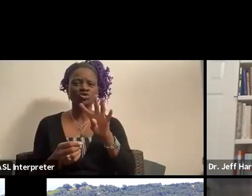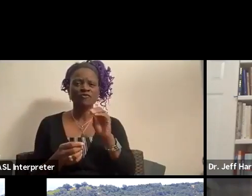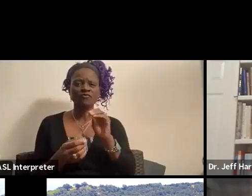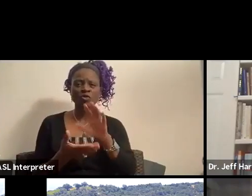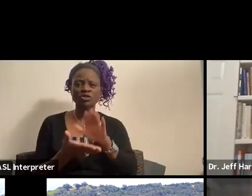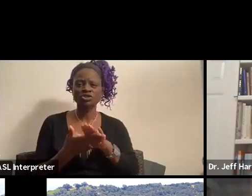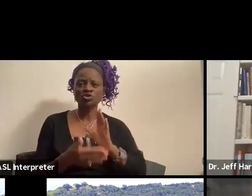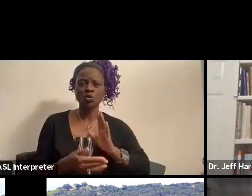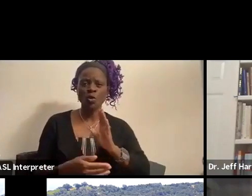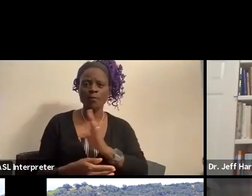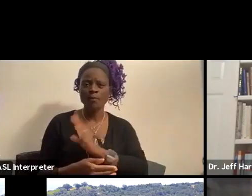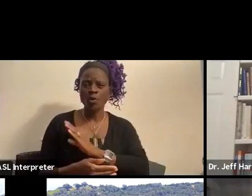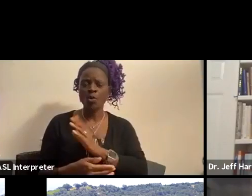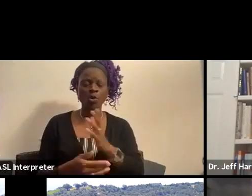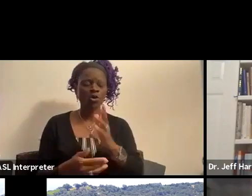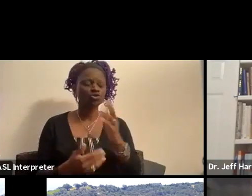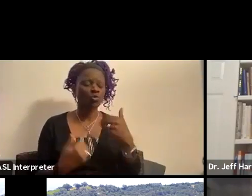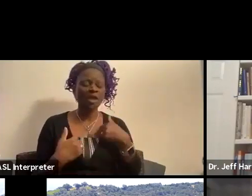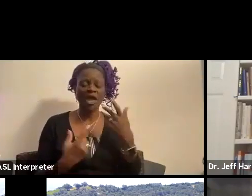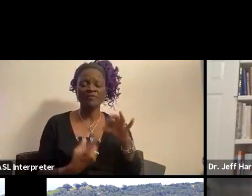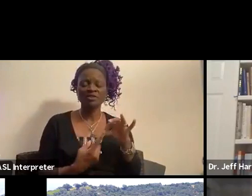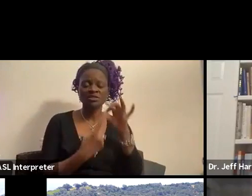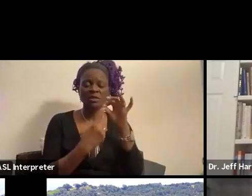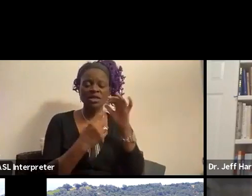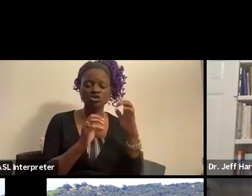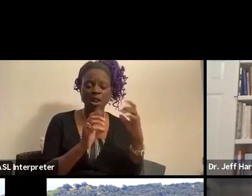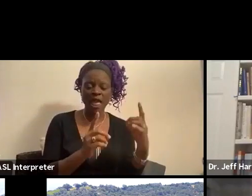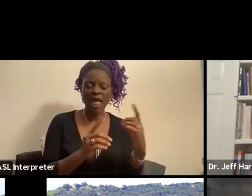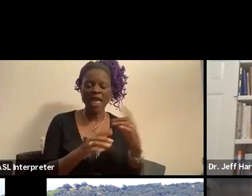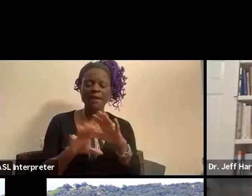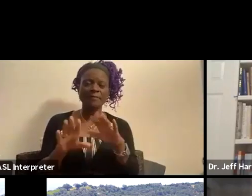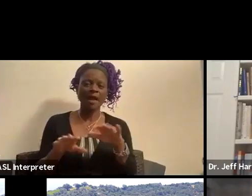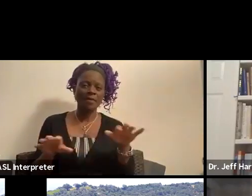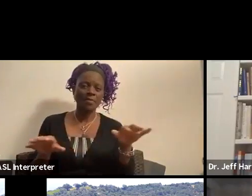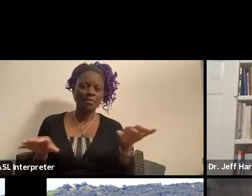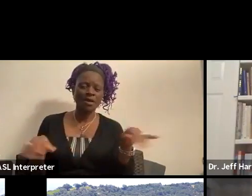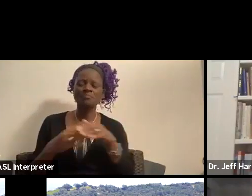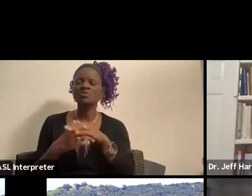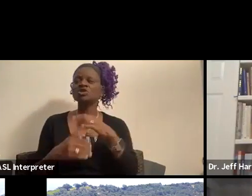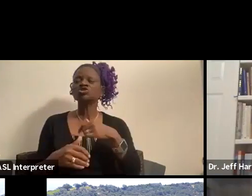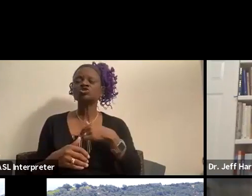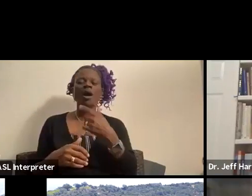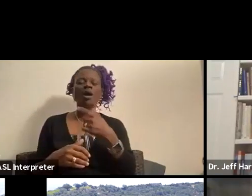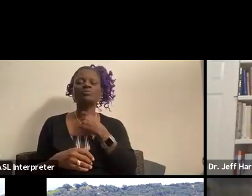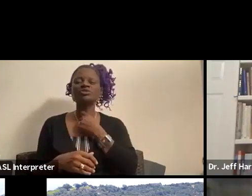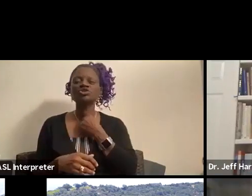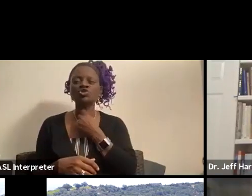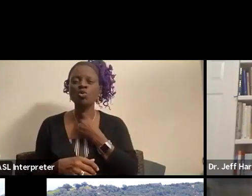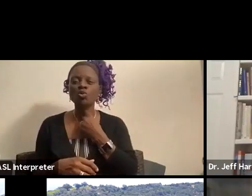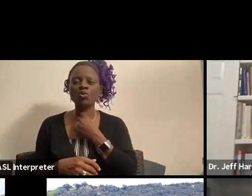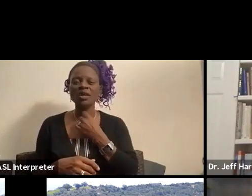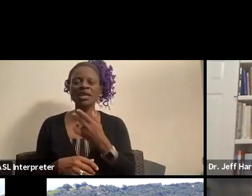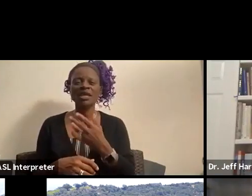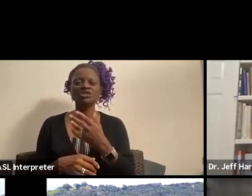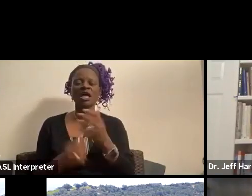for special ed and small cohorts, the decision being theirs. Can you two on a on a medical front, does this make sense to you?